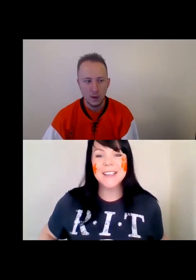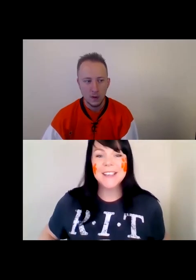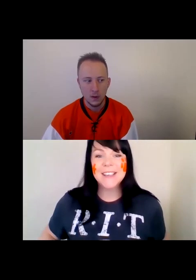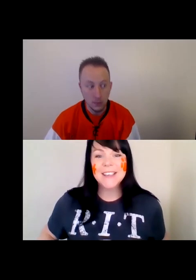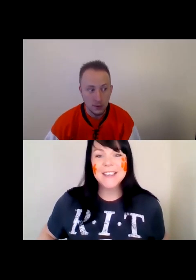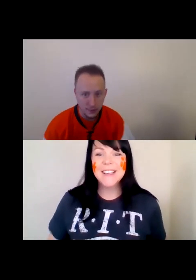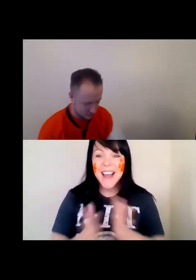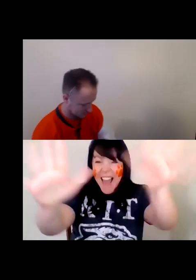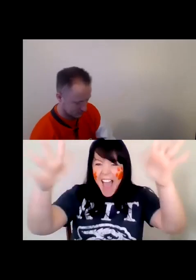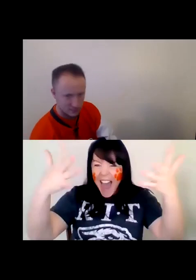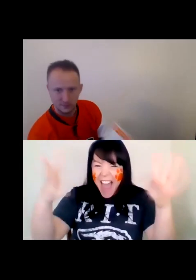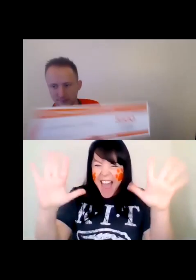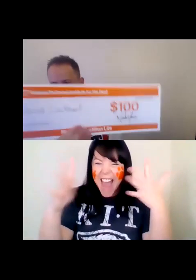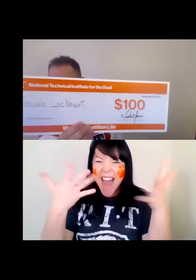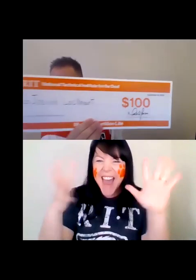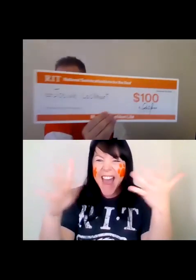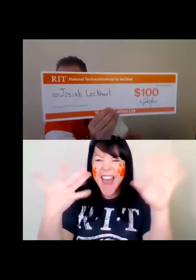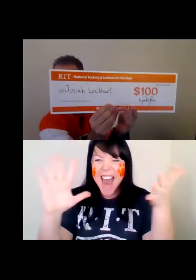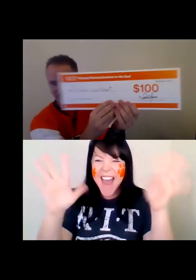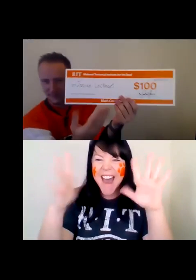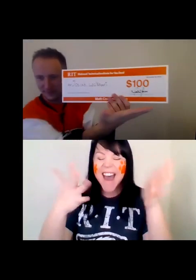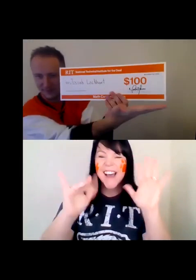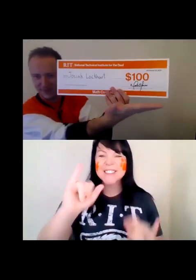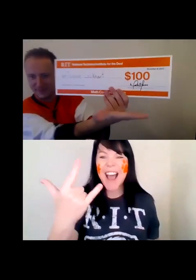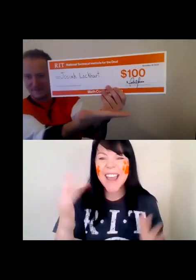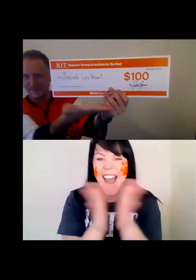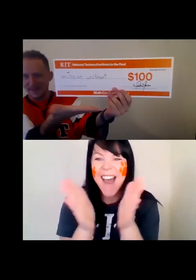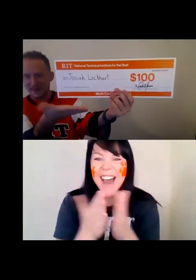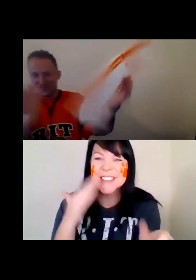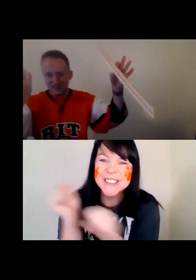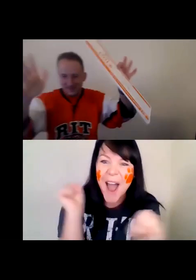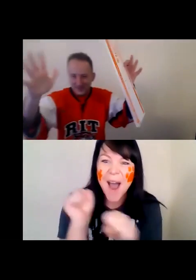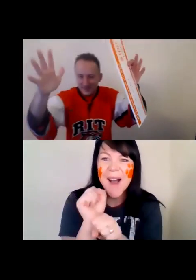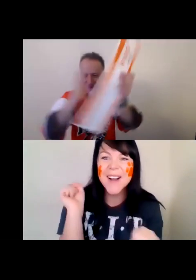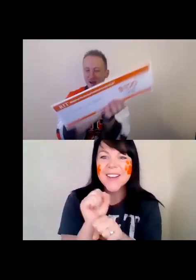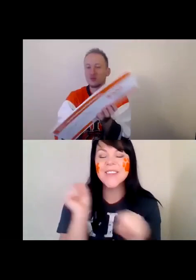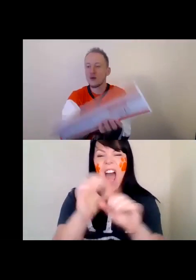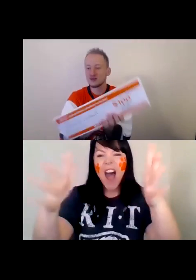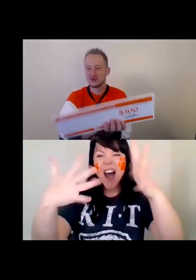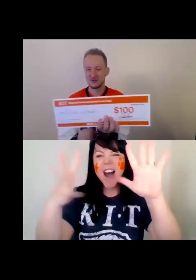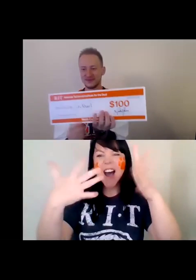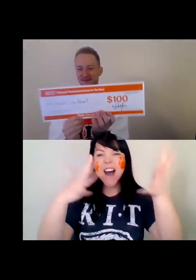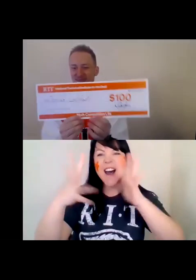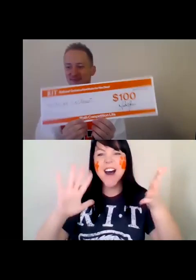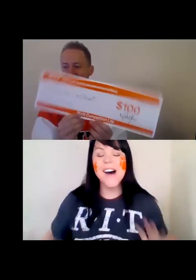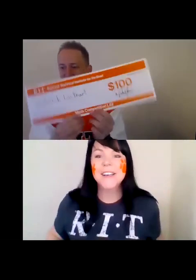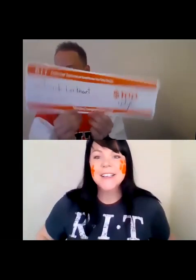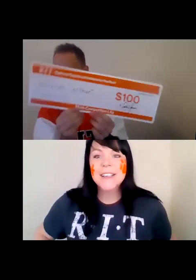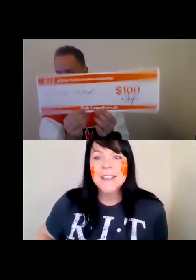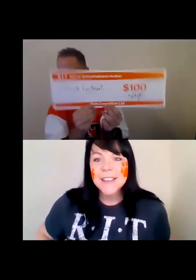Michelle: Our winner is -- congratulations, Josiah! Good work! Hands waving for you.